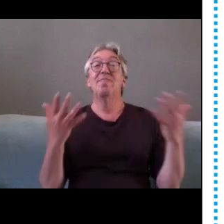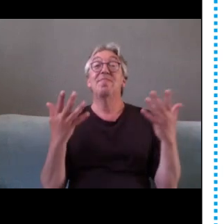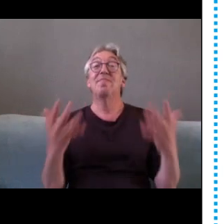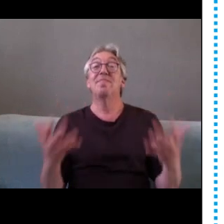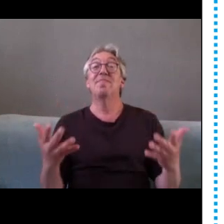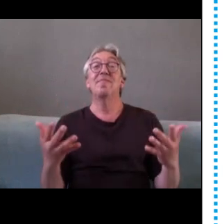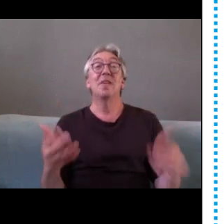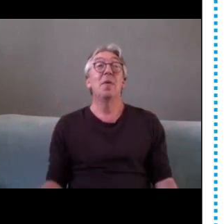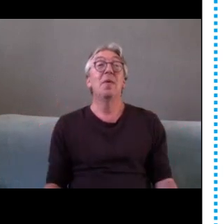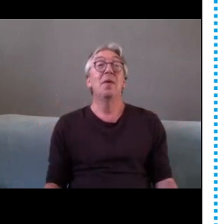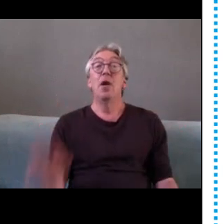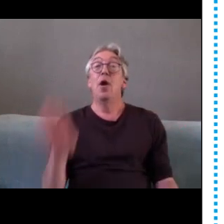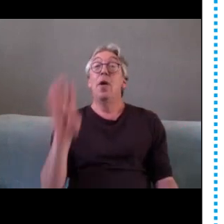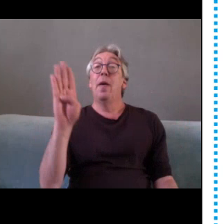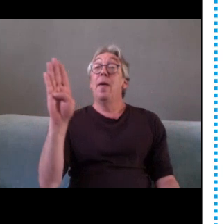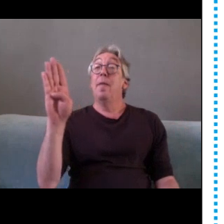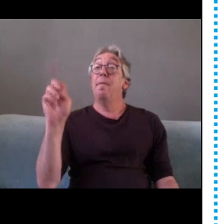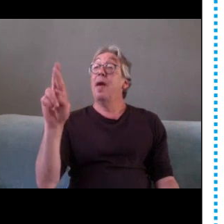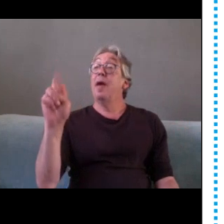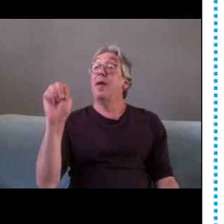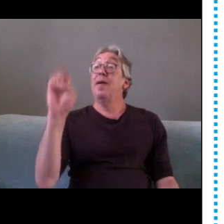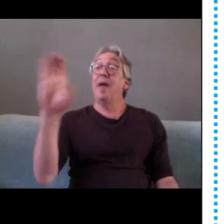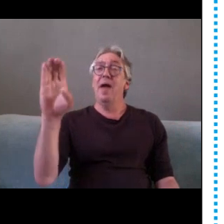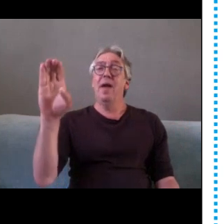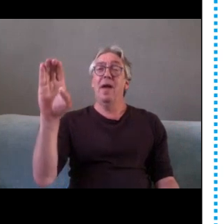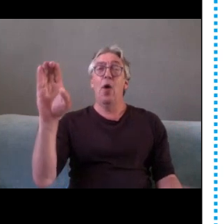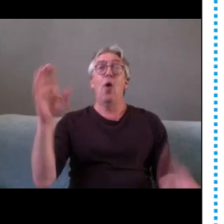or Body of European Regulators for Electronic Communications.